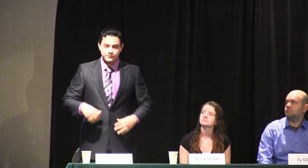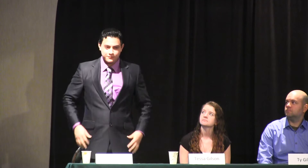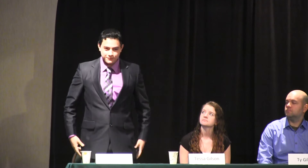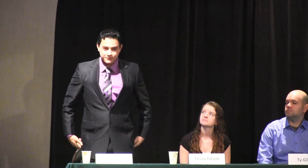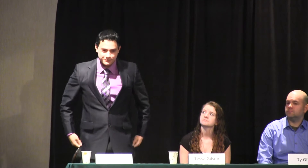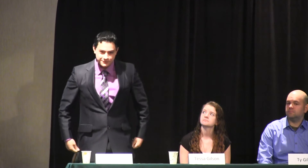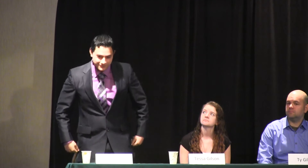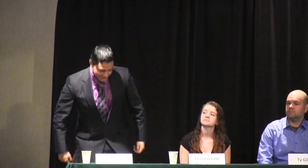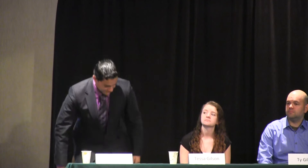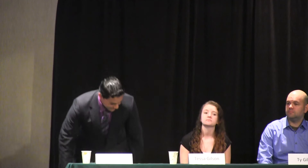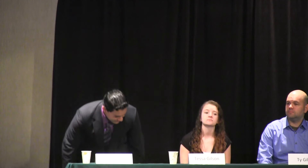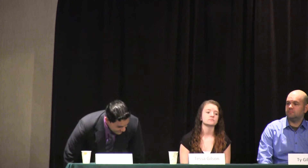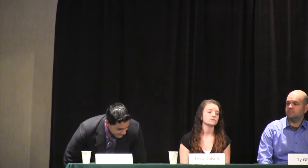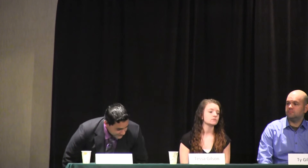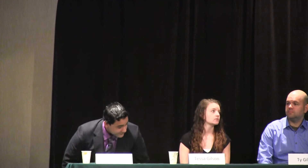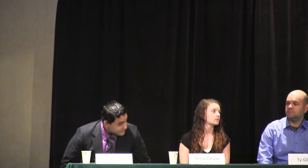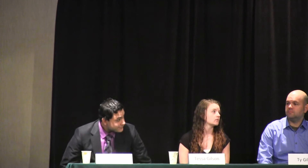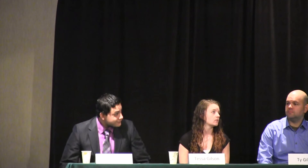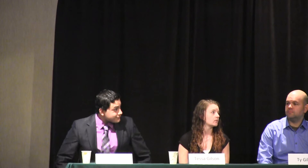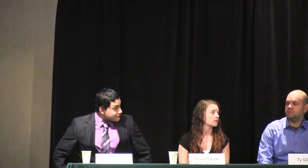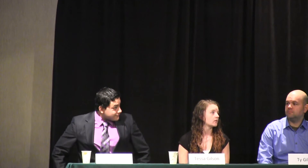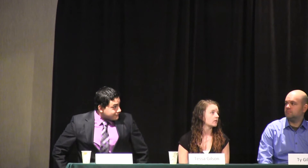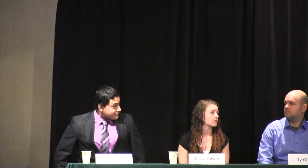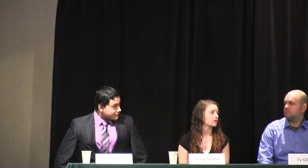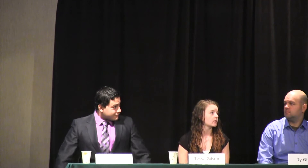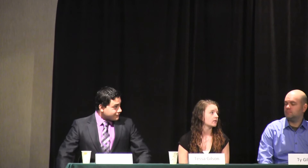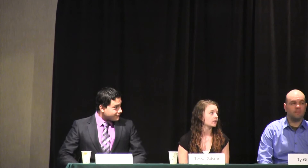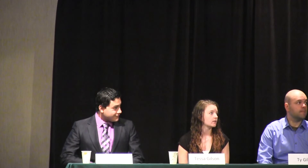that are specific to cooking and foods.